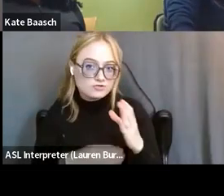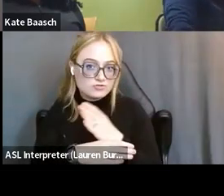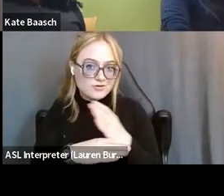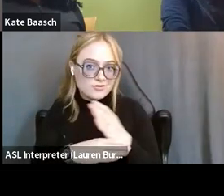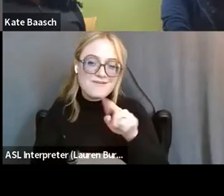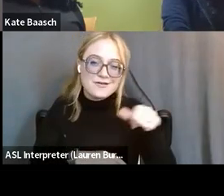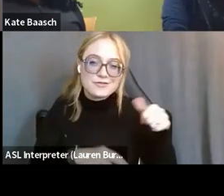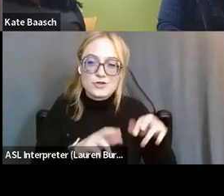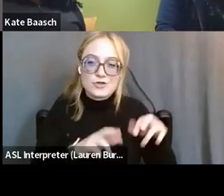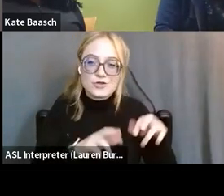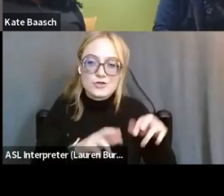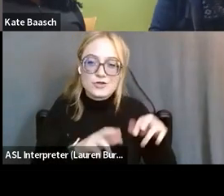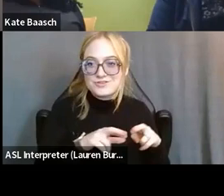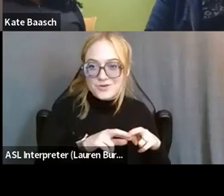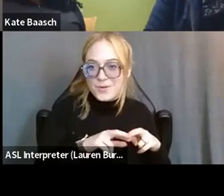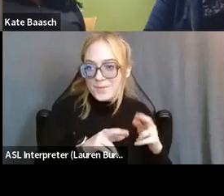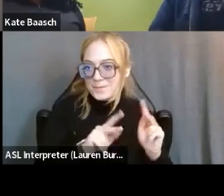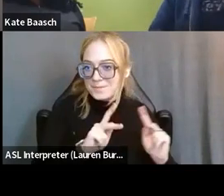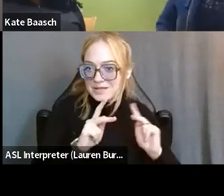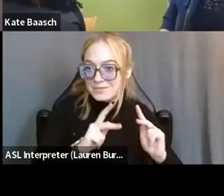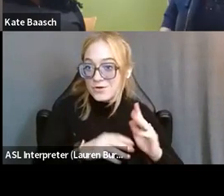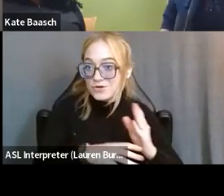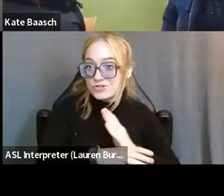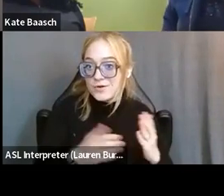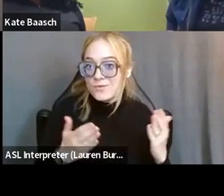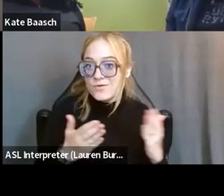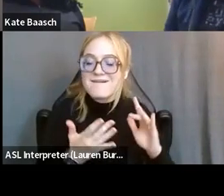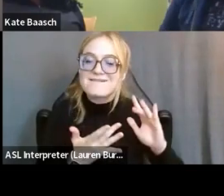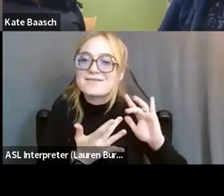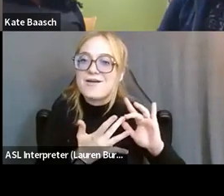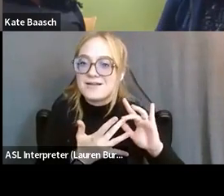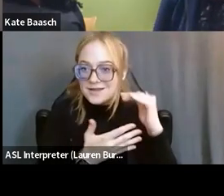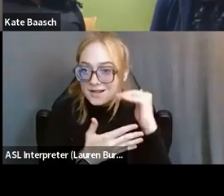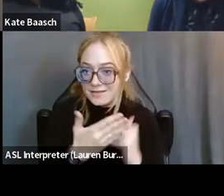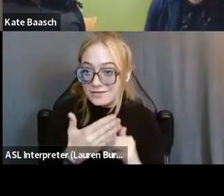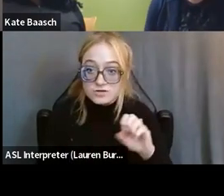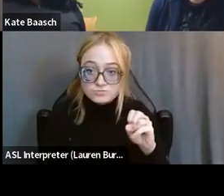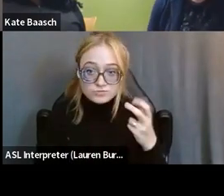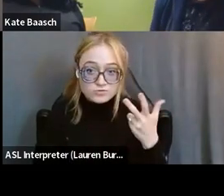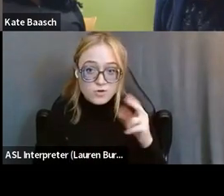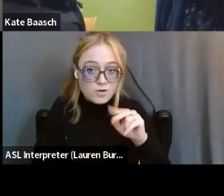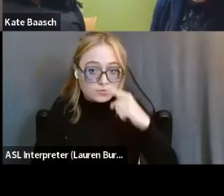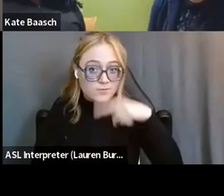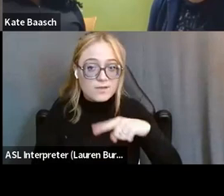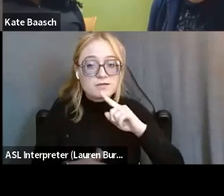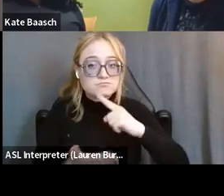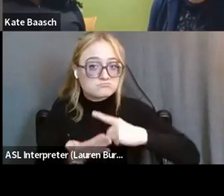share are contact lists. And Shawn, can you go ahead and maybe talk a little bit about that? I know regions are different, but?